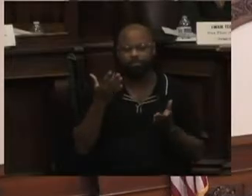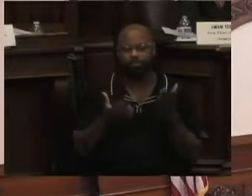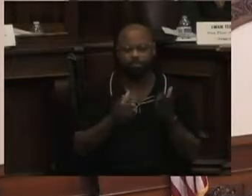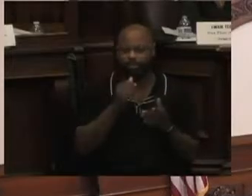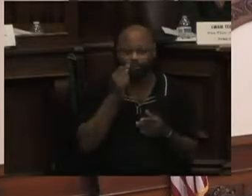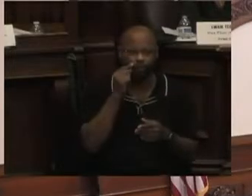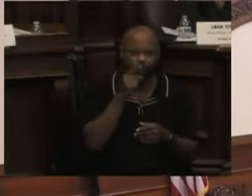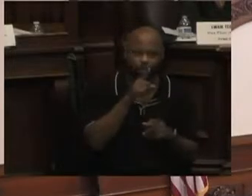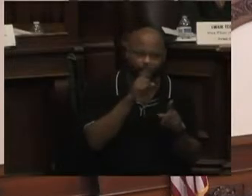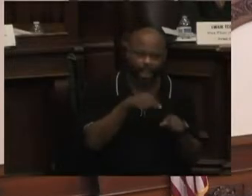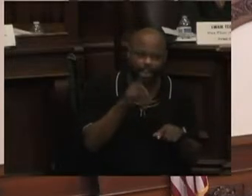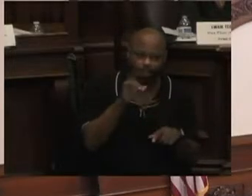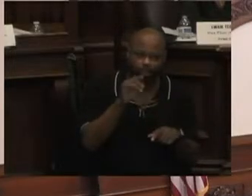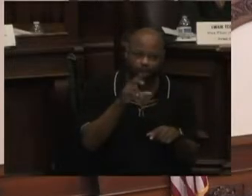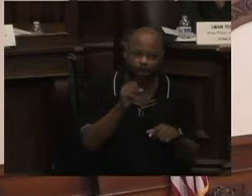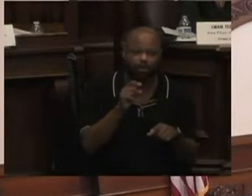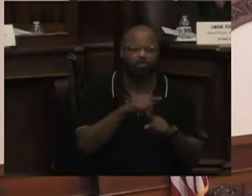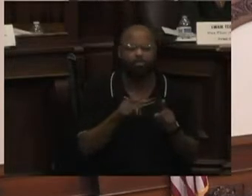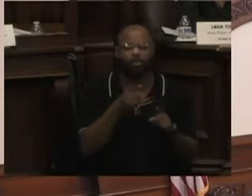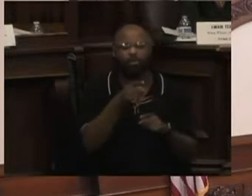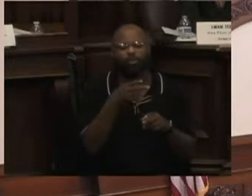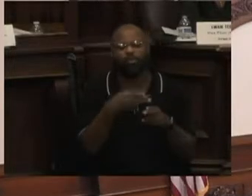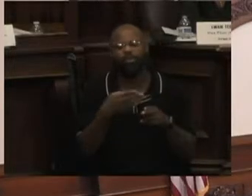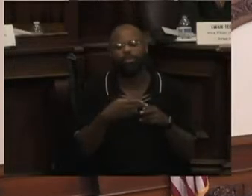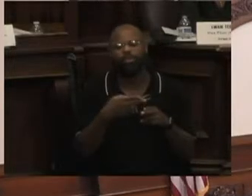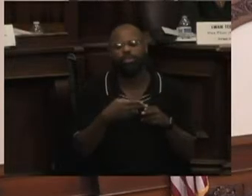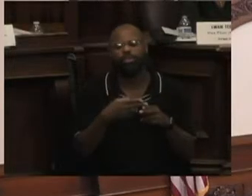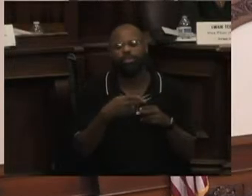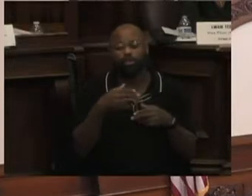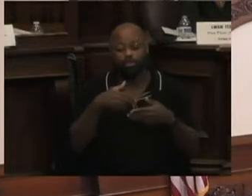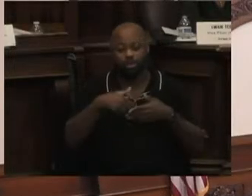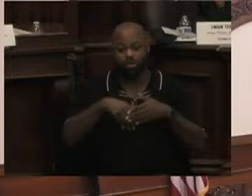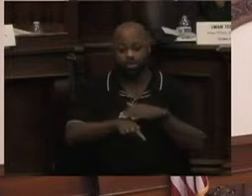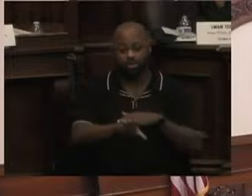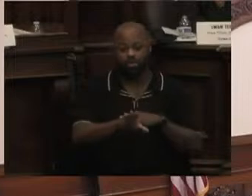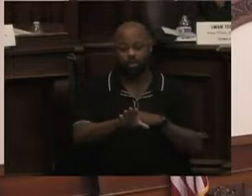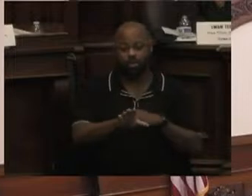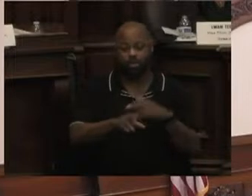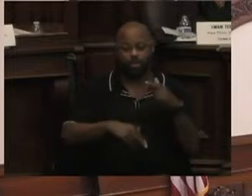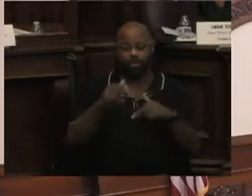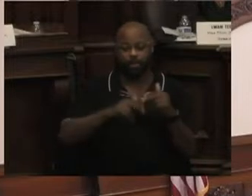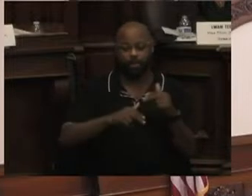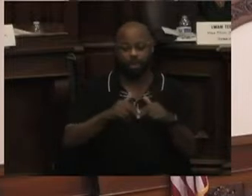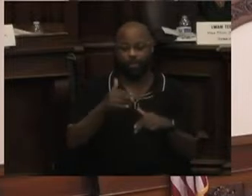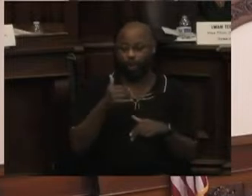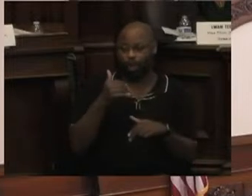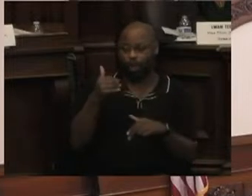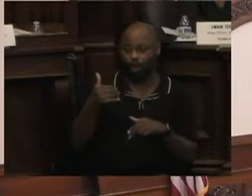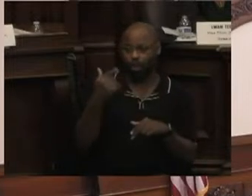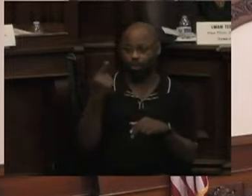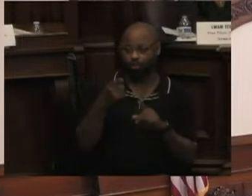comment or question based on that. And this might not be a question for you to answer,